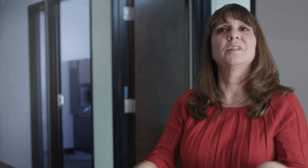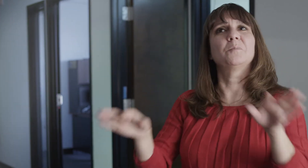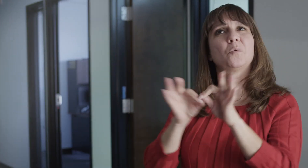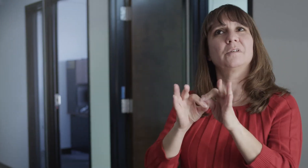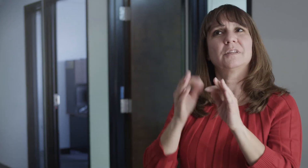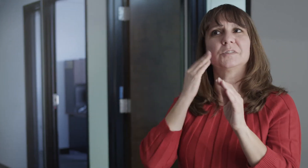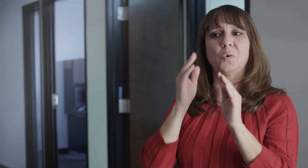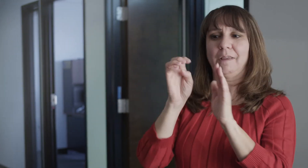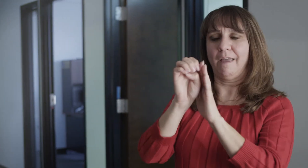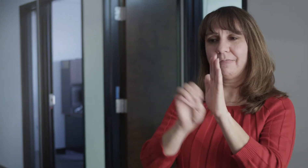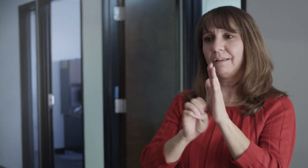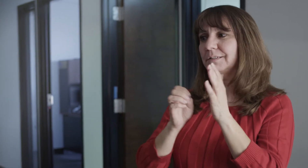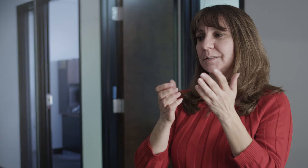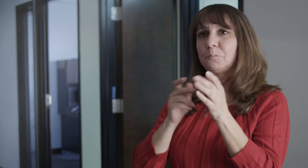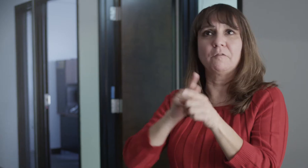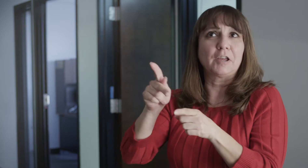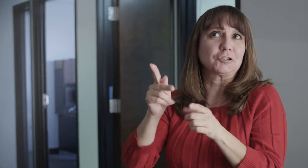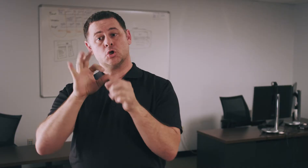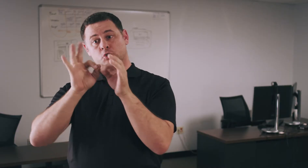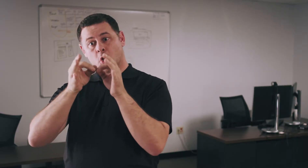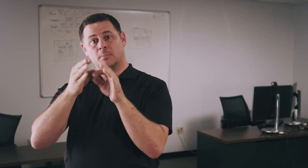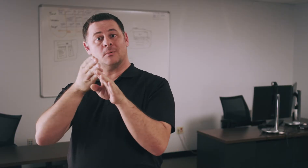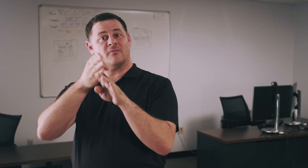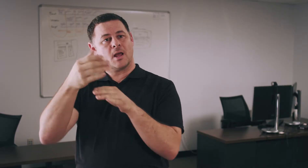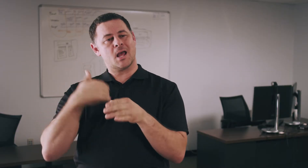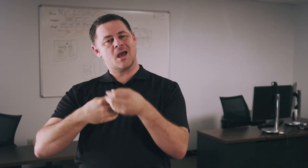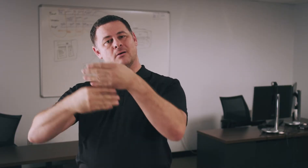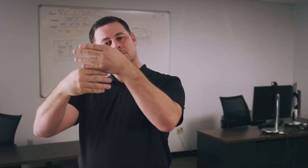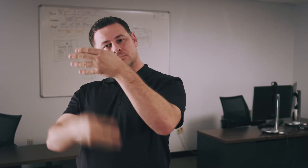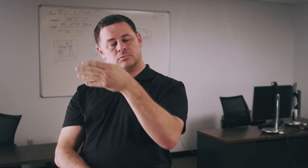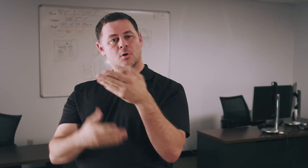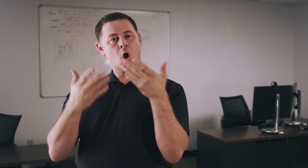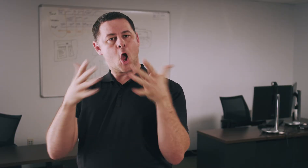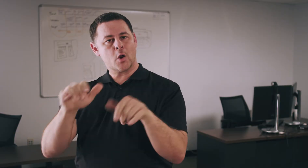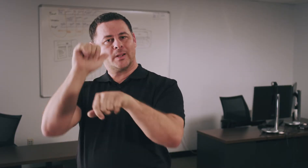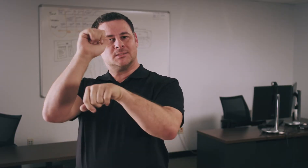and more to do with your ethics and professionalism The interpreting profession has many already